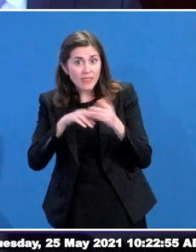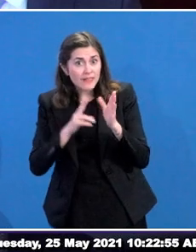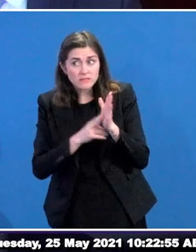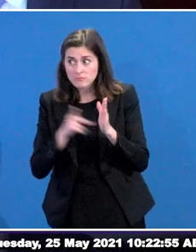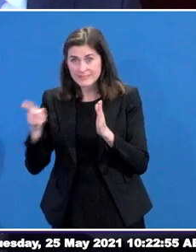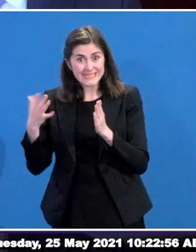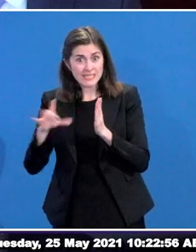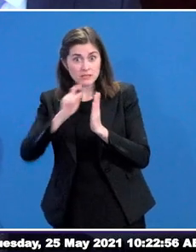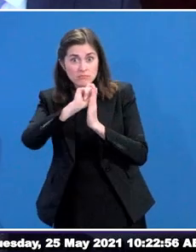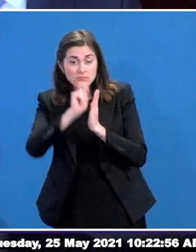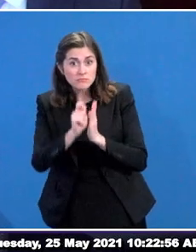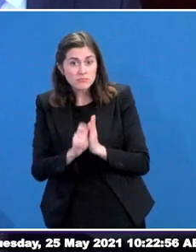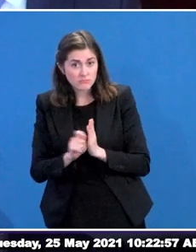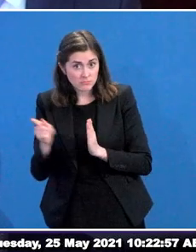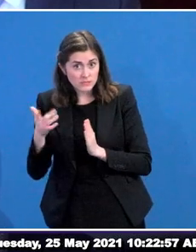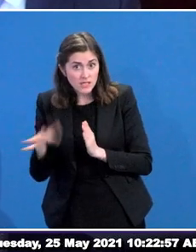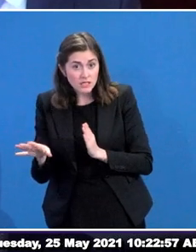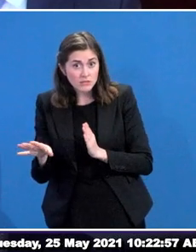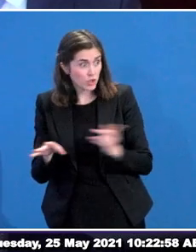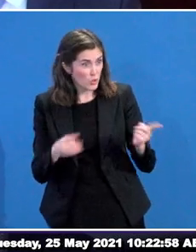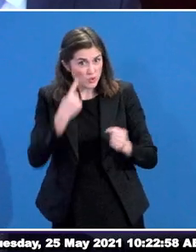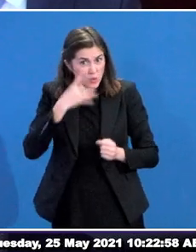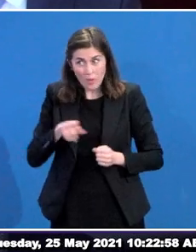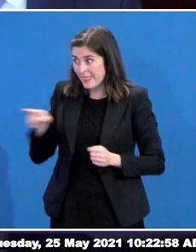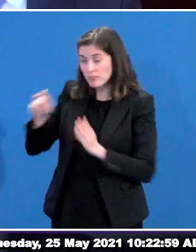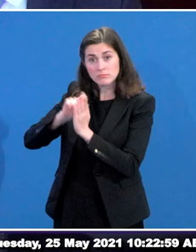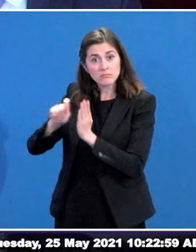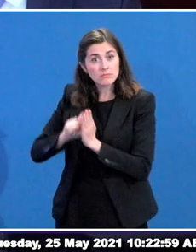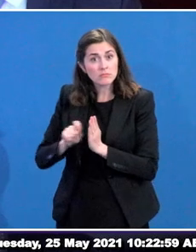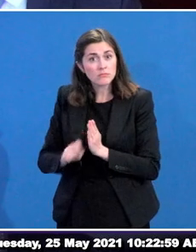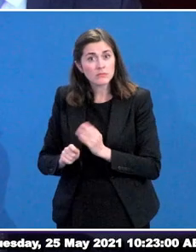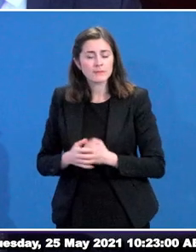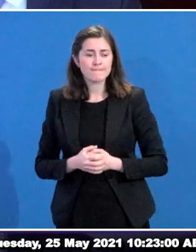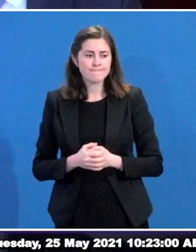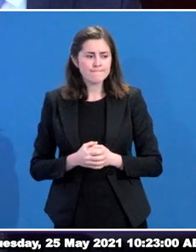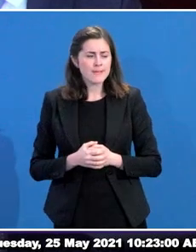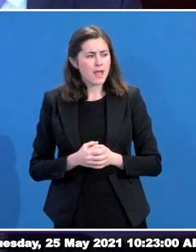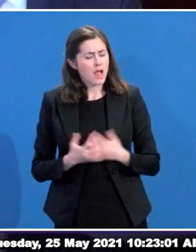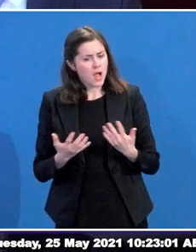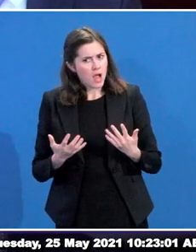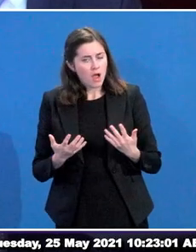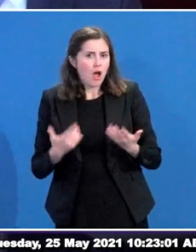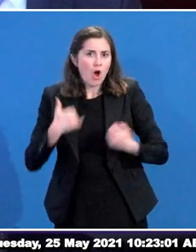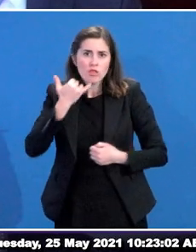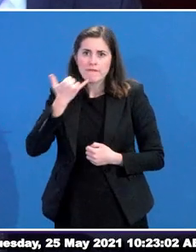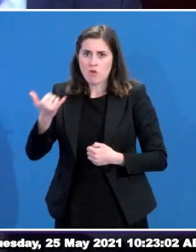Did you, do you have any recollection of observing anyone write notes? Well, because it was over the phone. So you don't know?